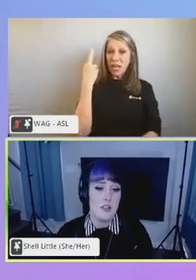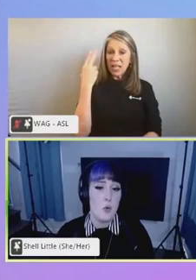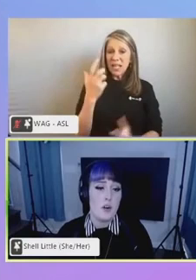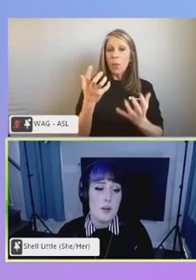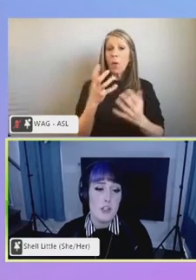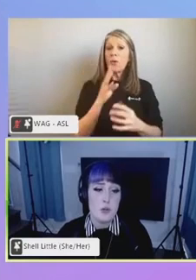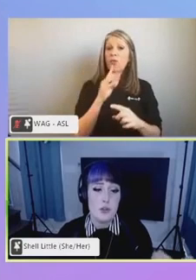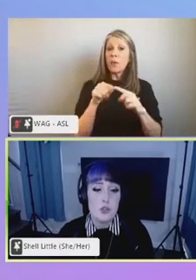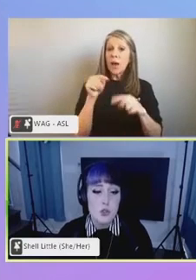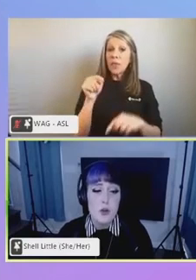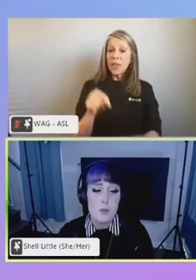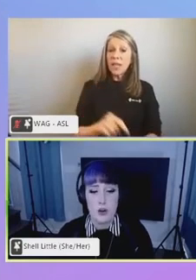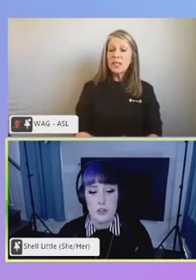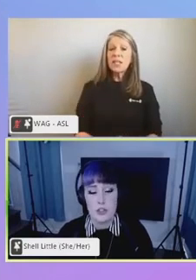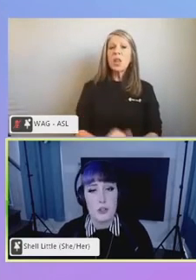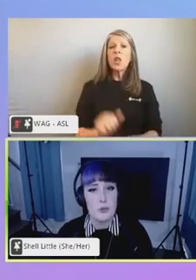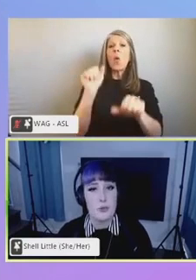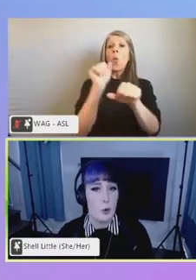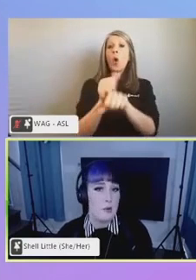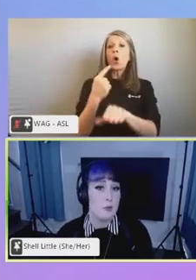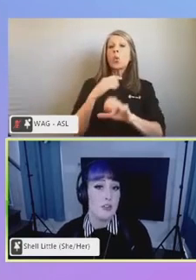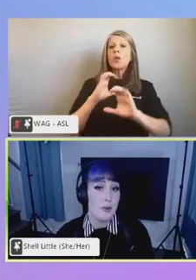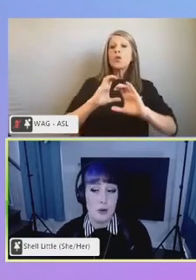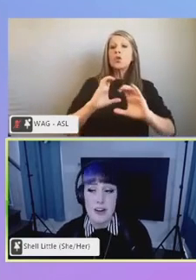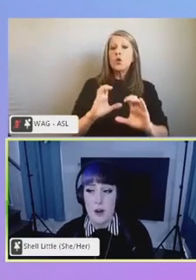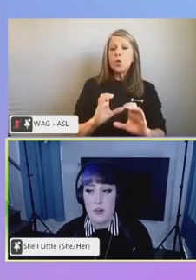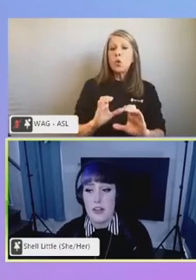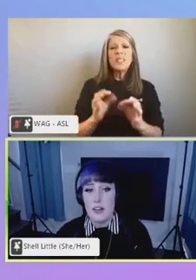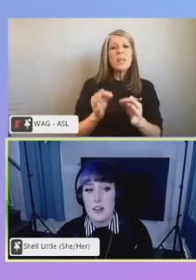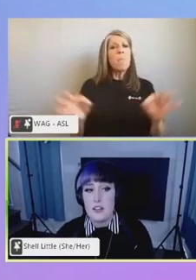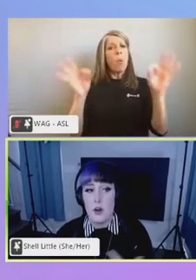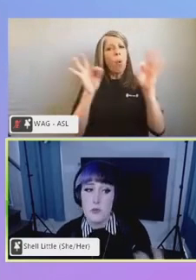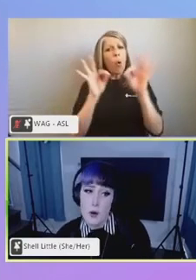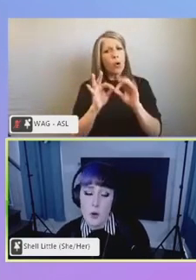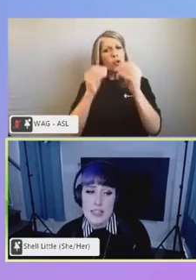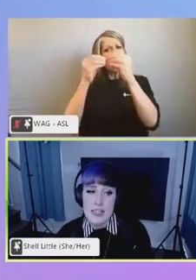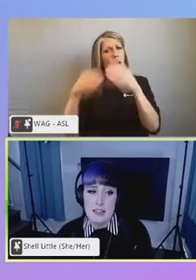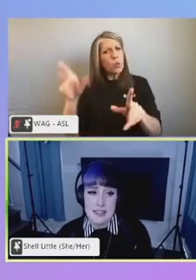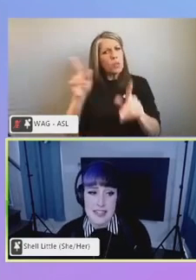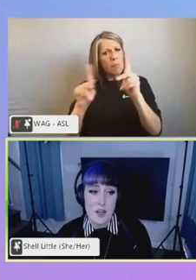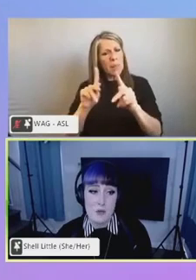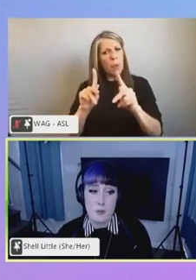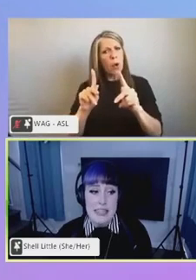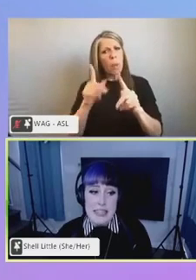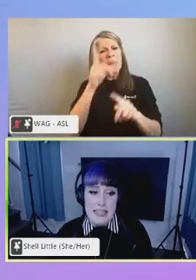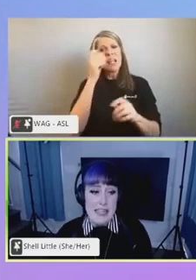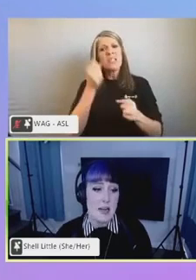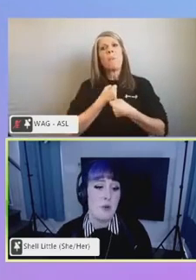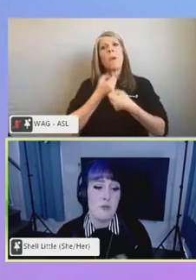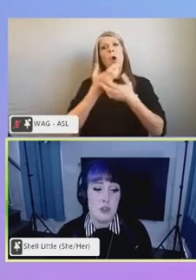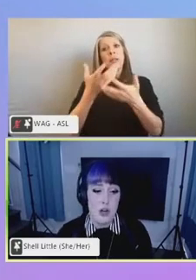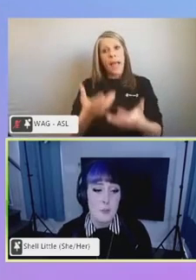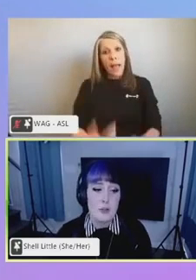at work. I need help. I'm drowning. So the second reason that I wanted to get this talk is the work we